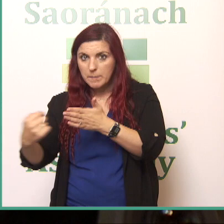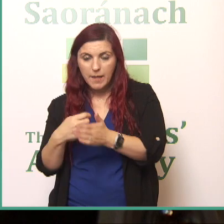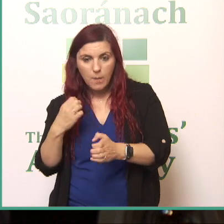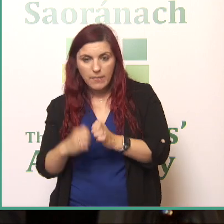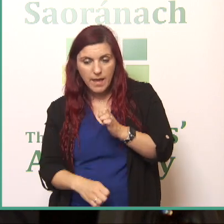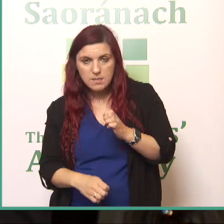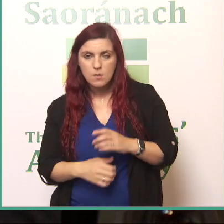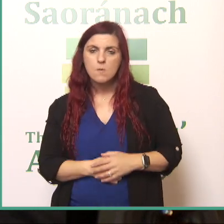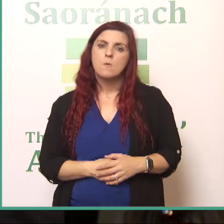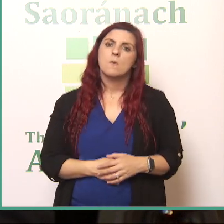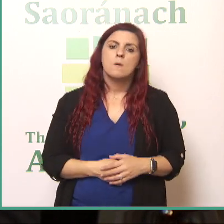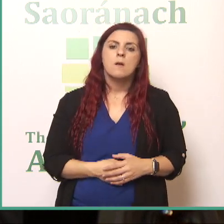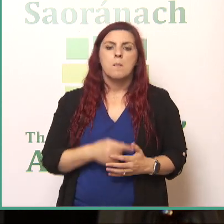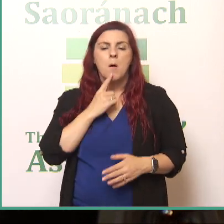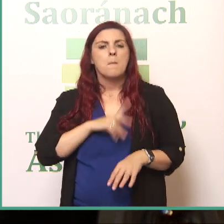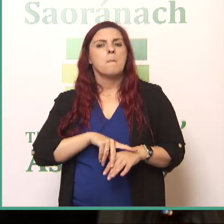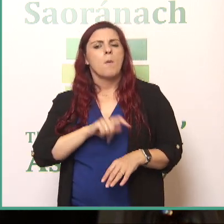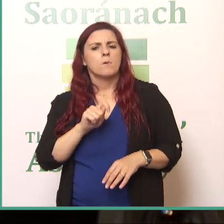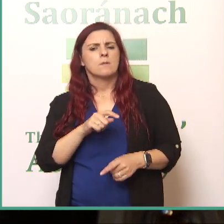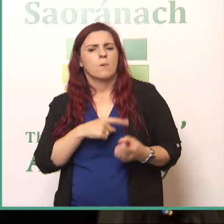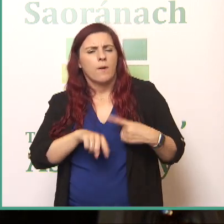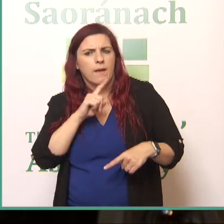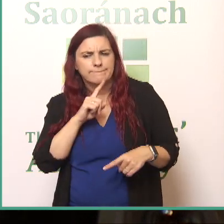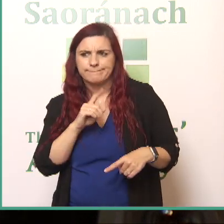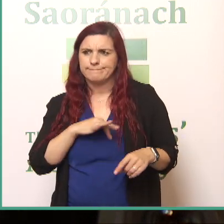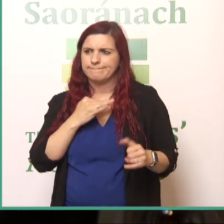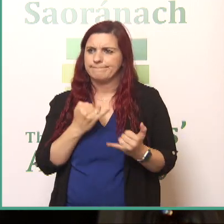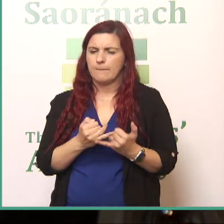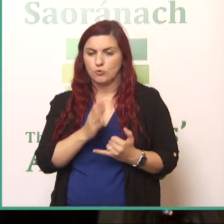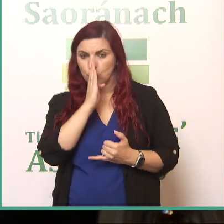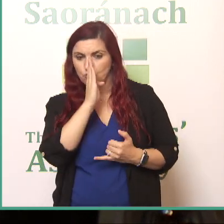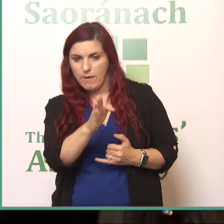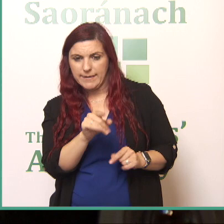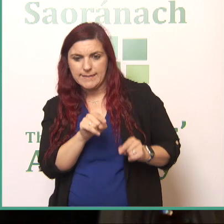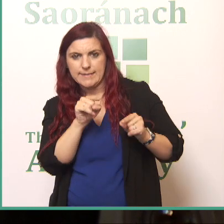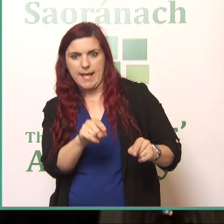but above all we find ourselves more and more under direct attack from outside forces